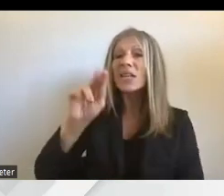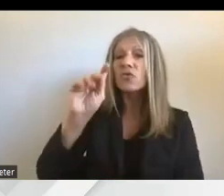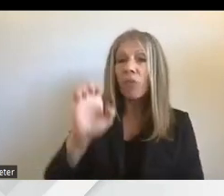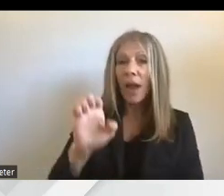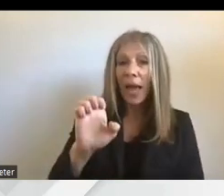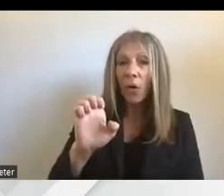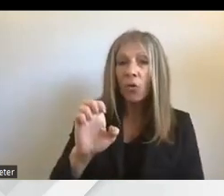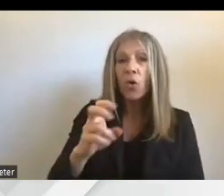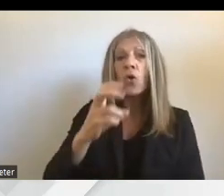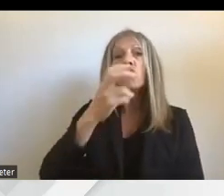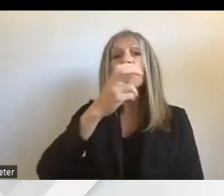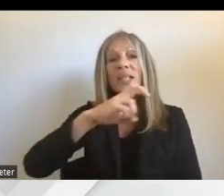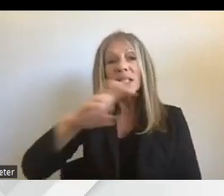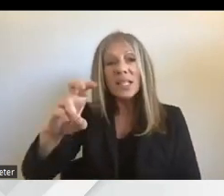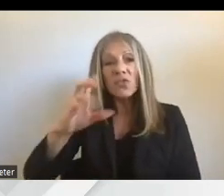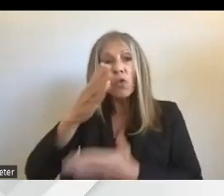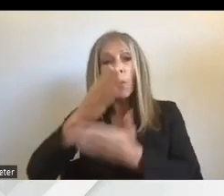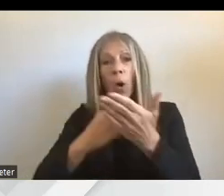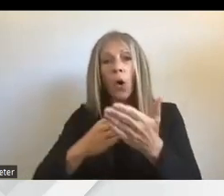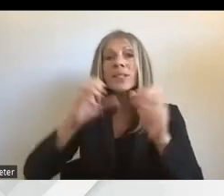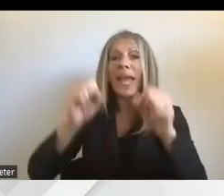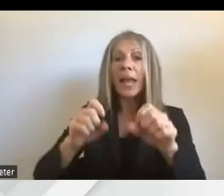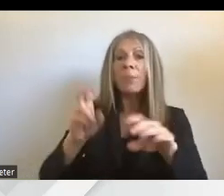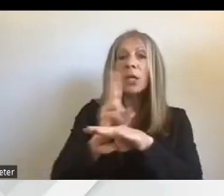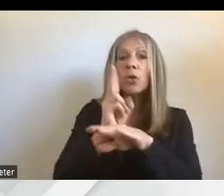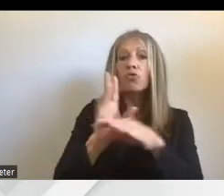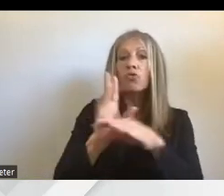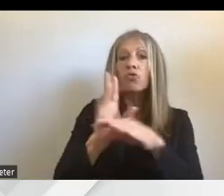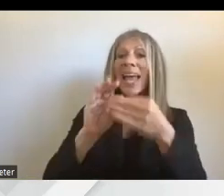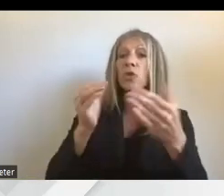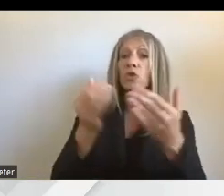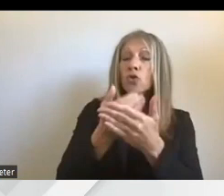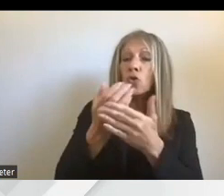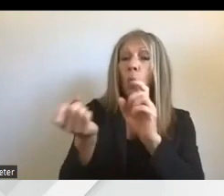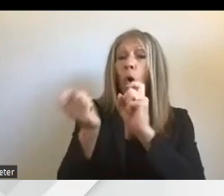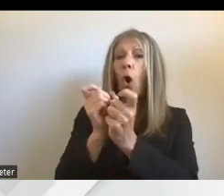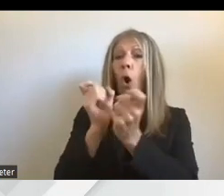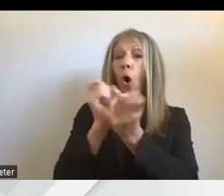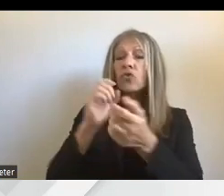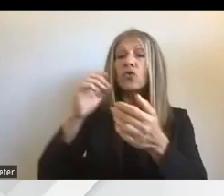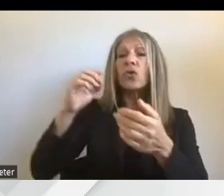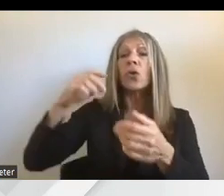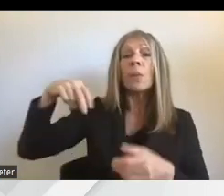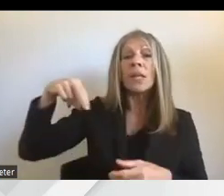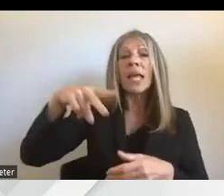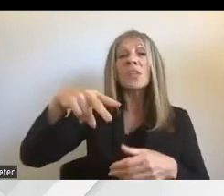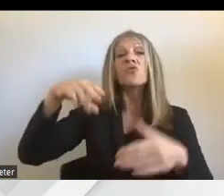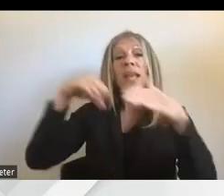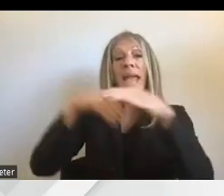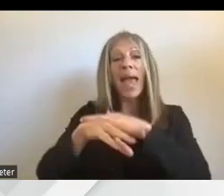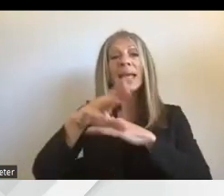Transitional segments may be used to connect new or altered pedestrian access routes